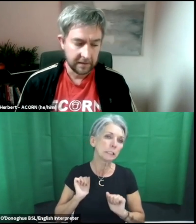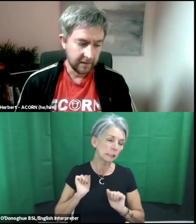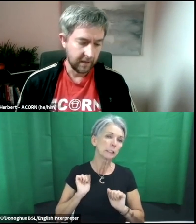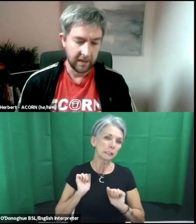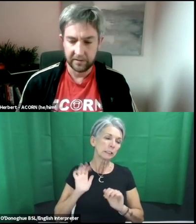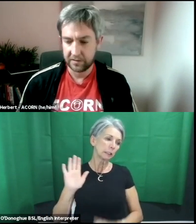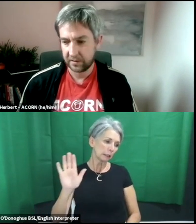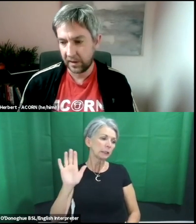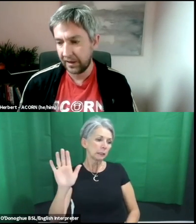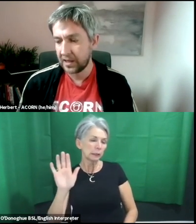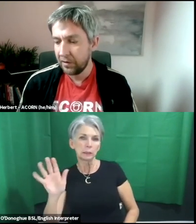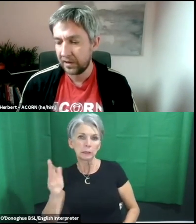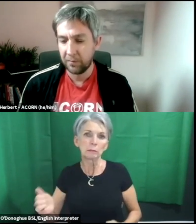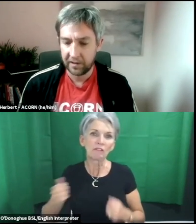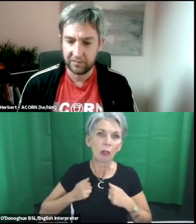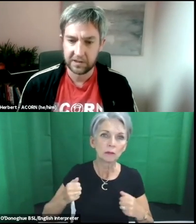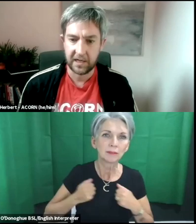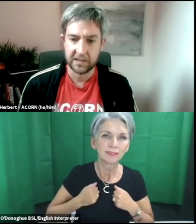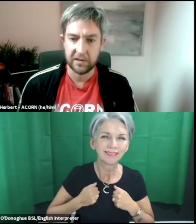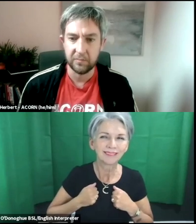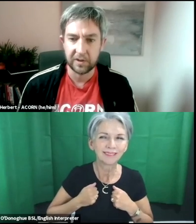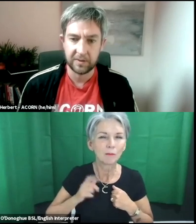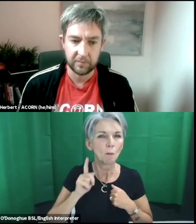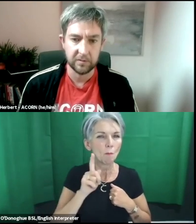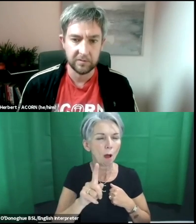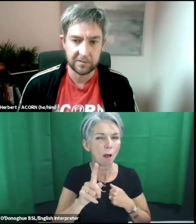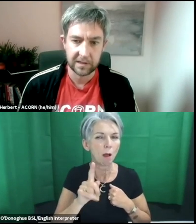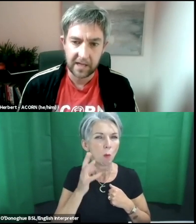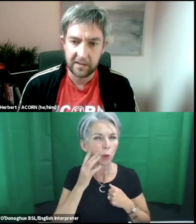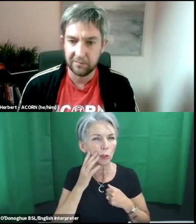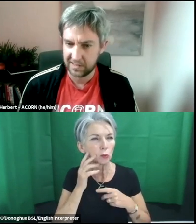And it's only when we start to bring people together that we start to